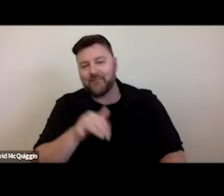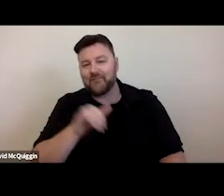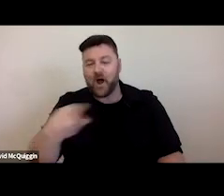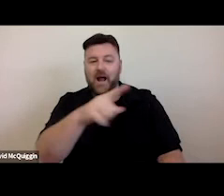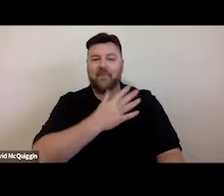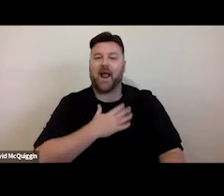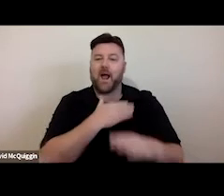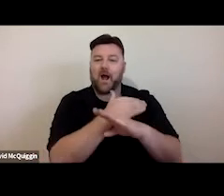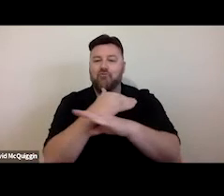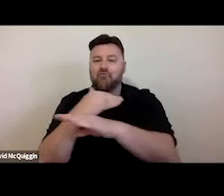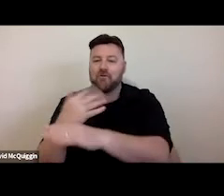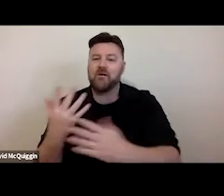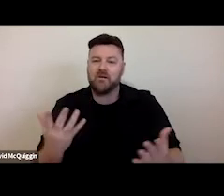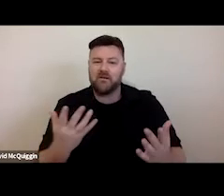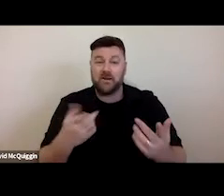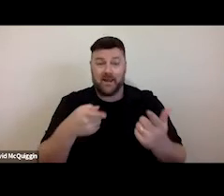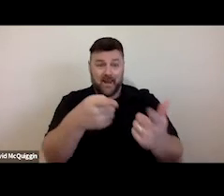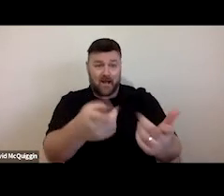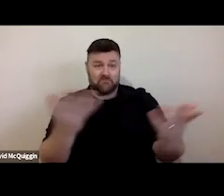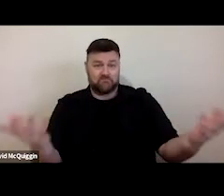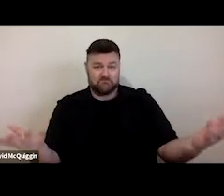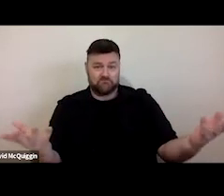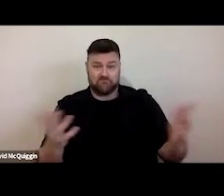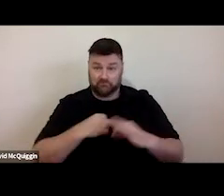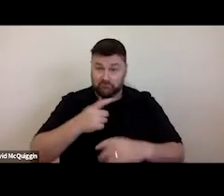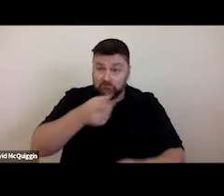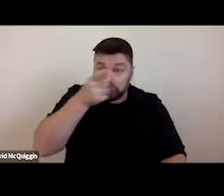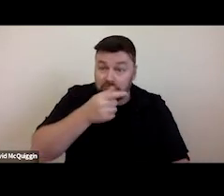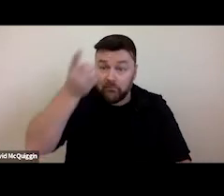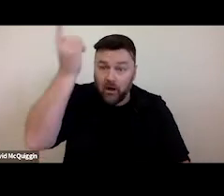None of this is guesswork. All of this is being reported in from credit cards and